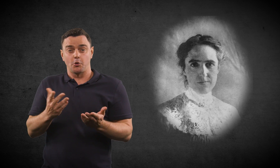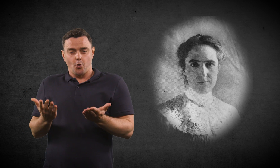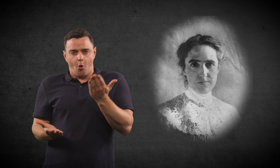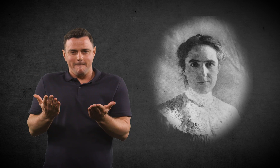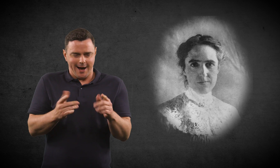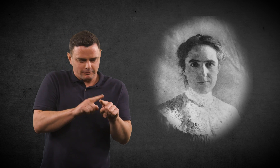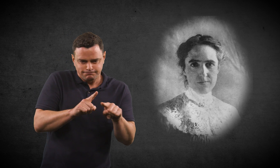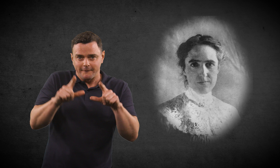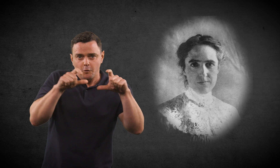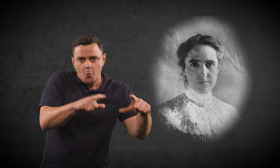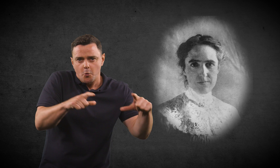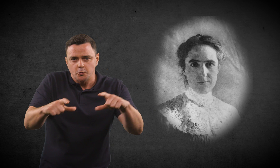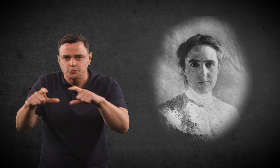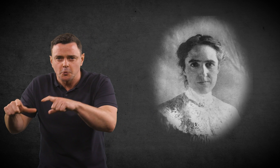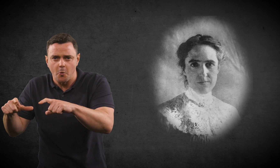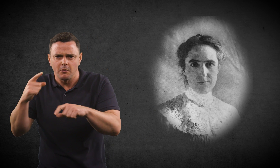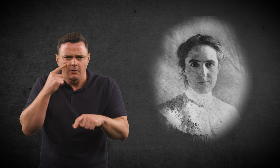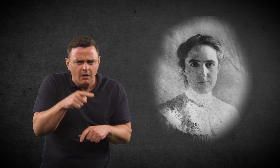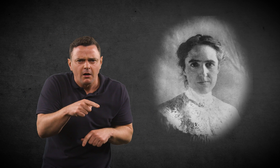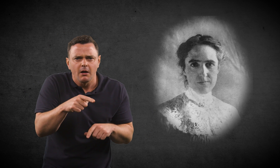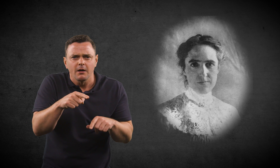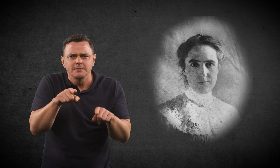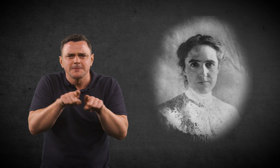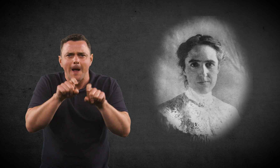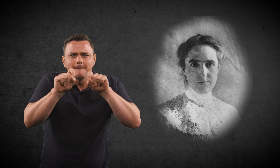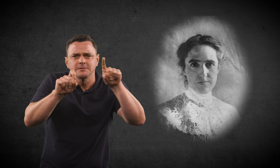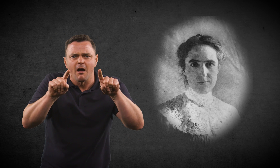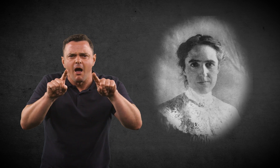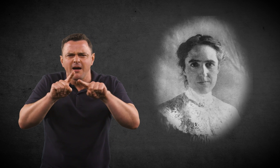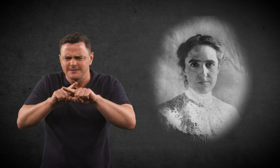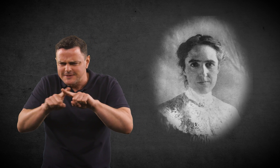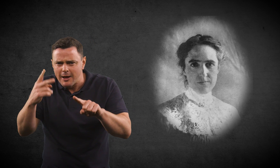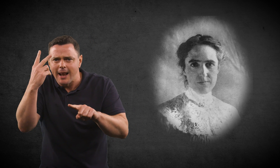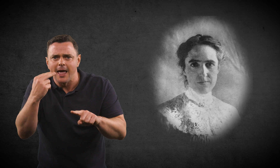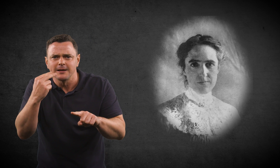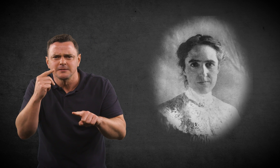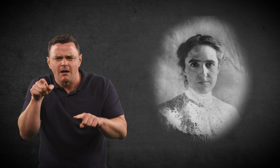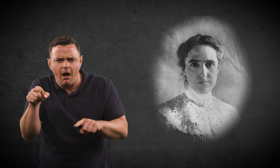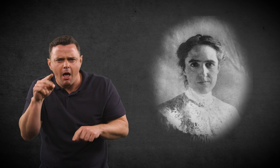When comparing photographs of the same stars on different nights, she noticed a pattern emerging.